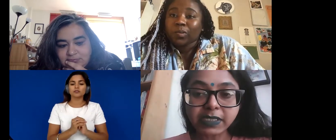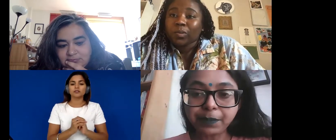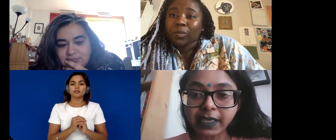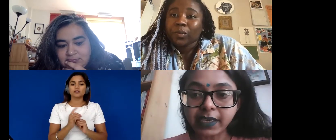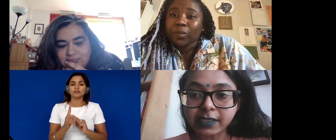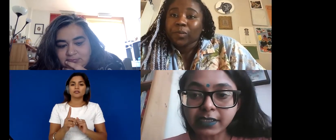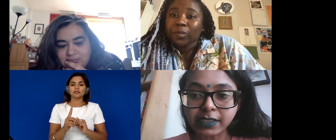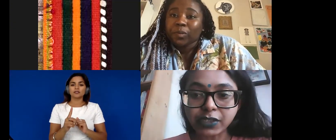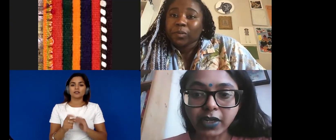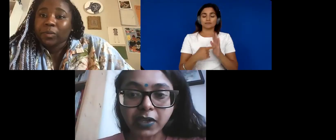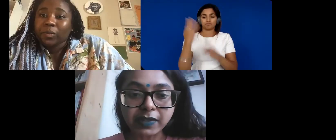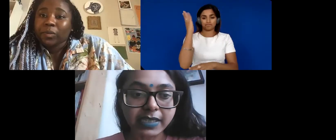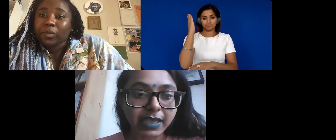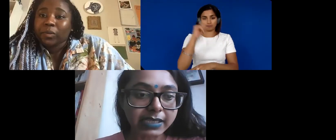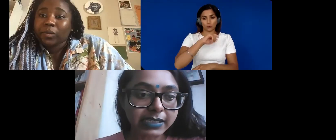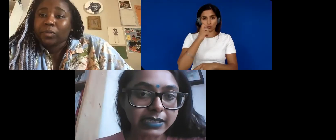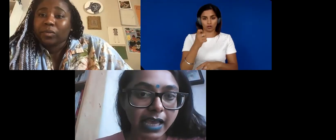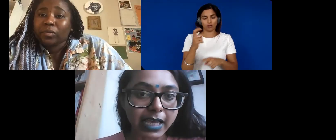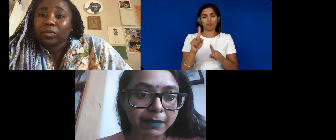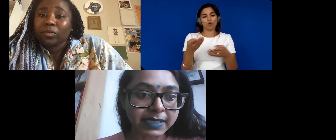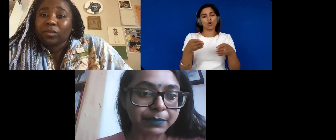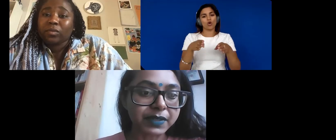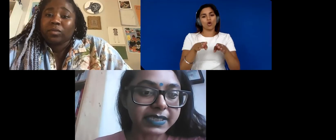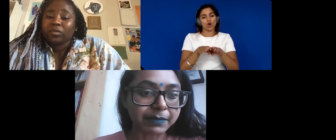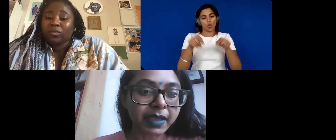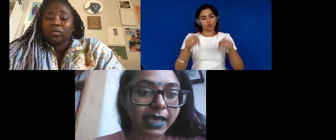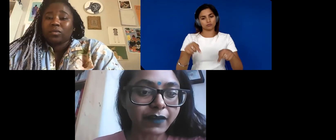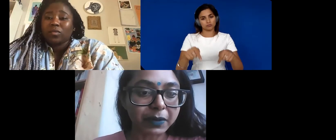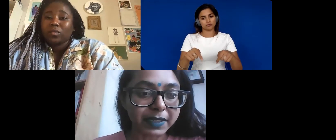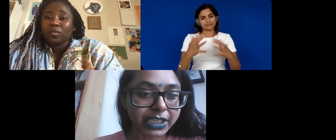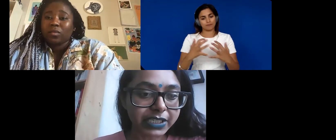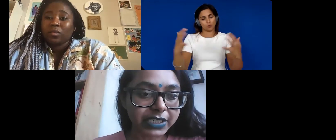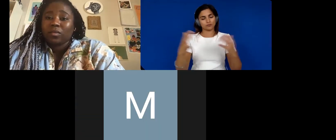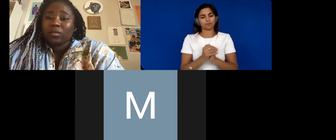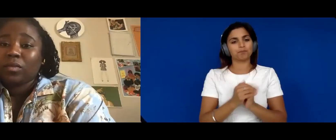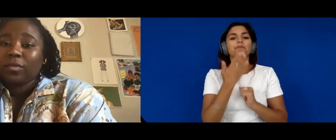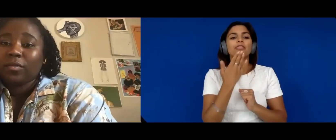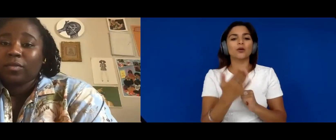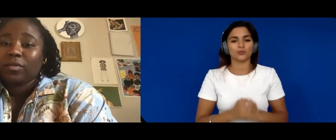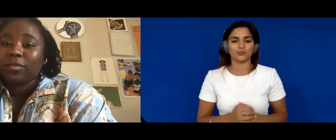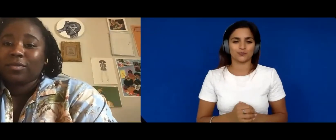speakers to close this symposium thank you very much